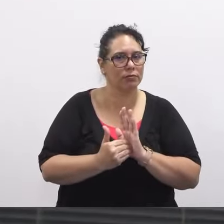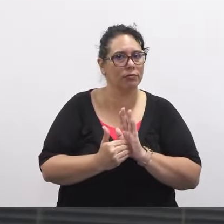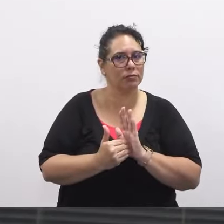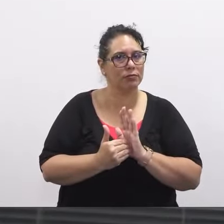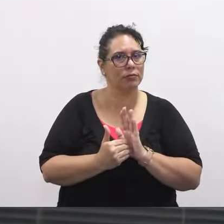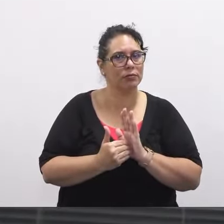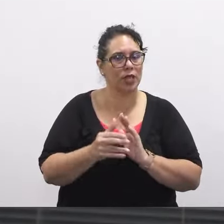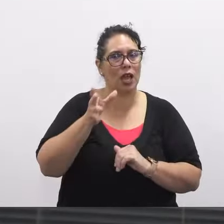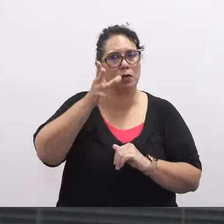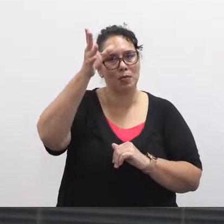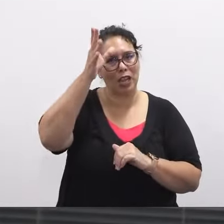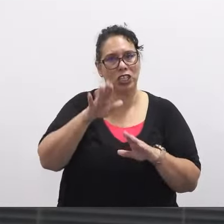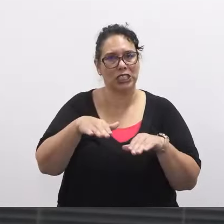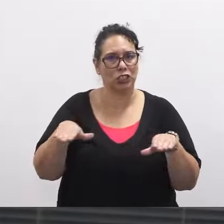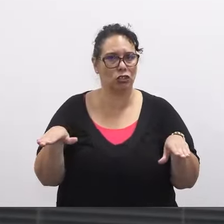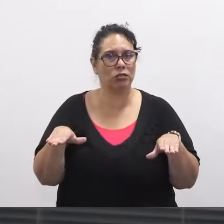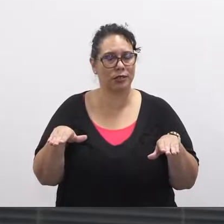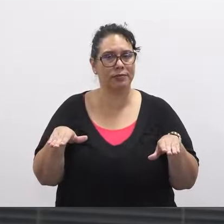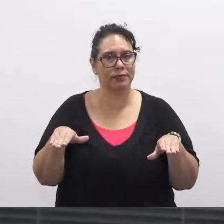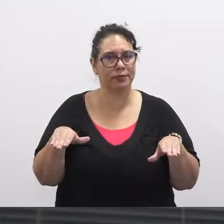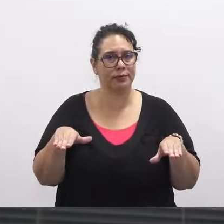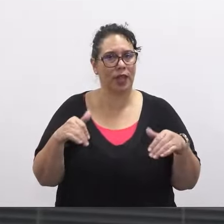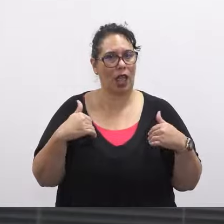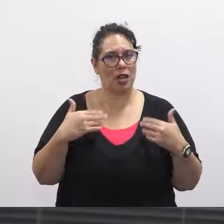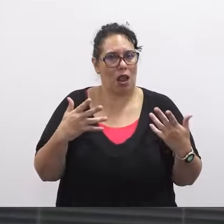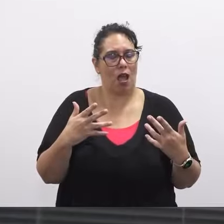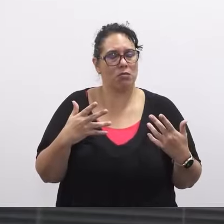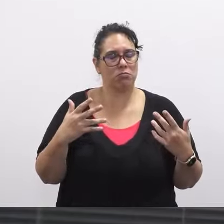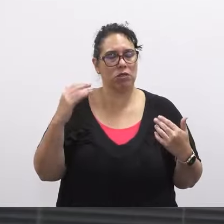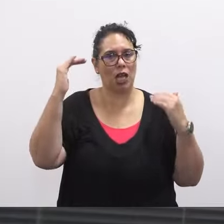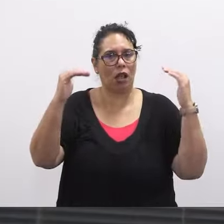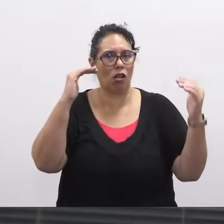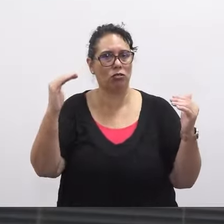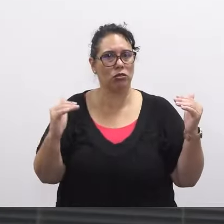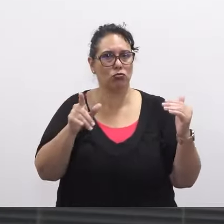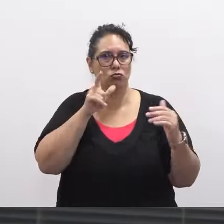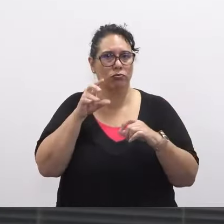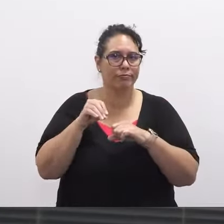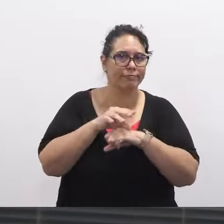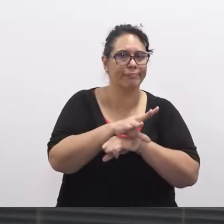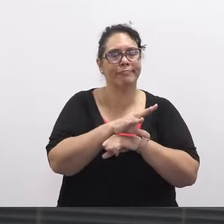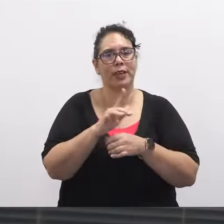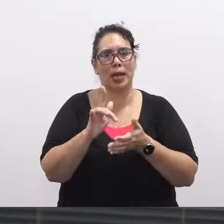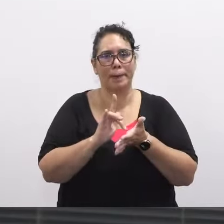with parents and children and young adults who have been affected by medical segregation,